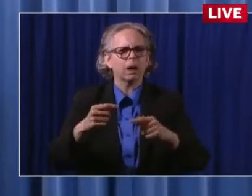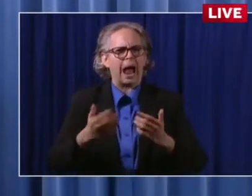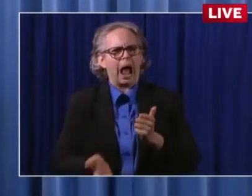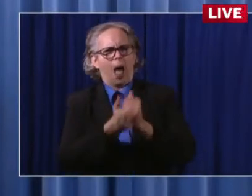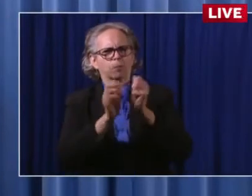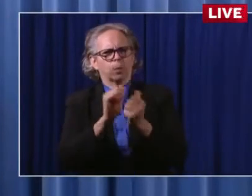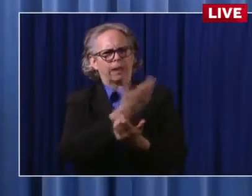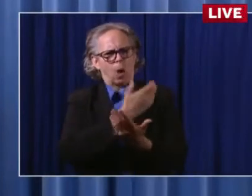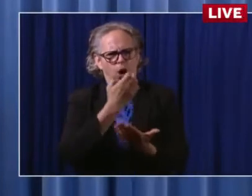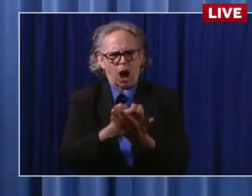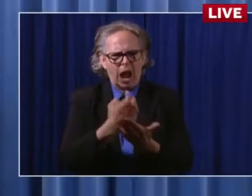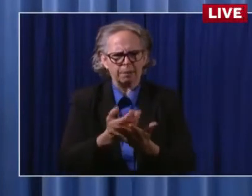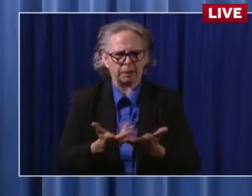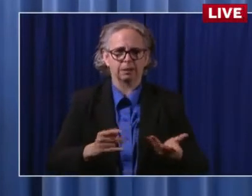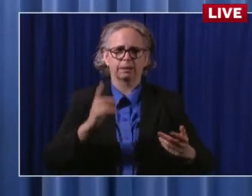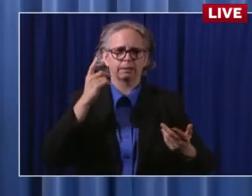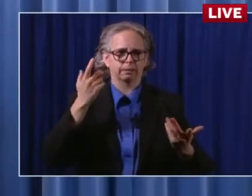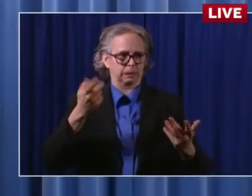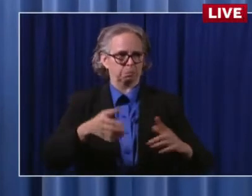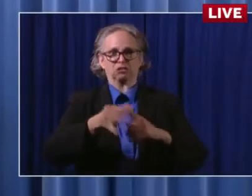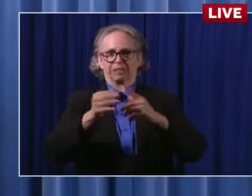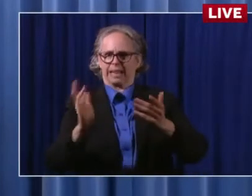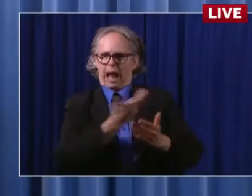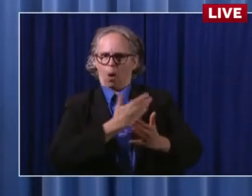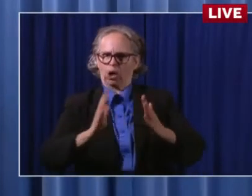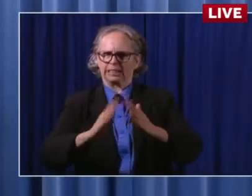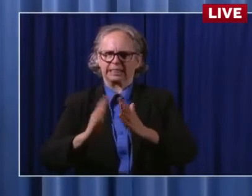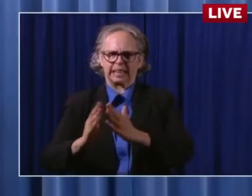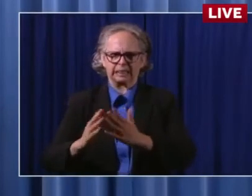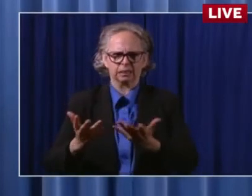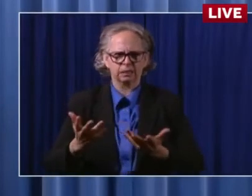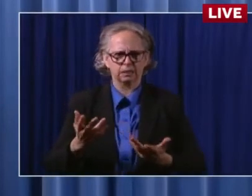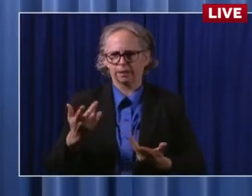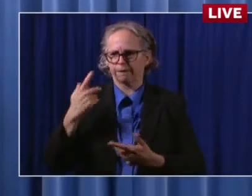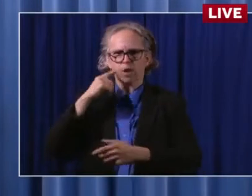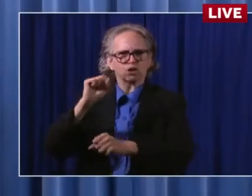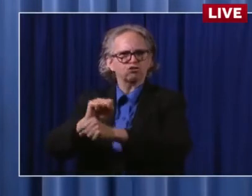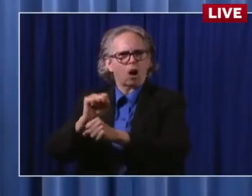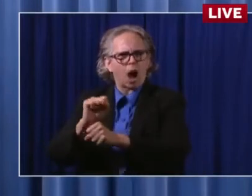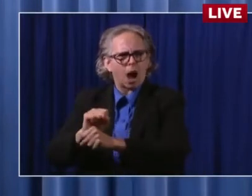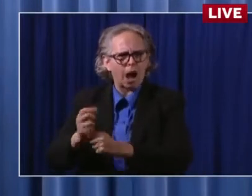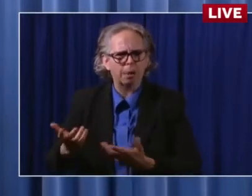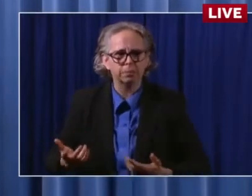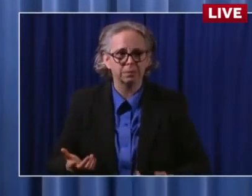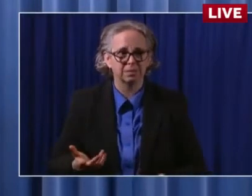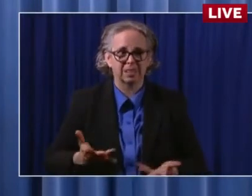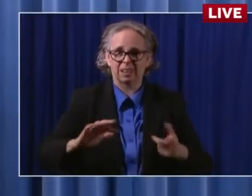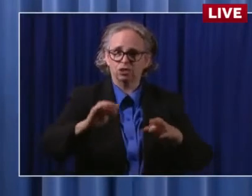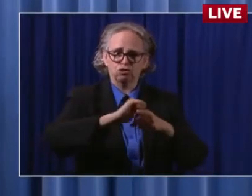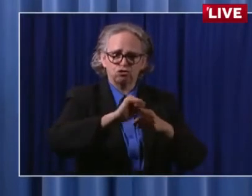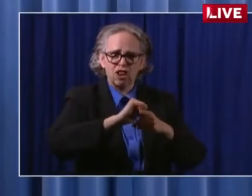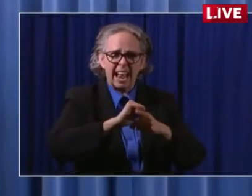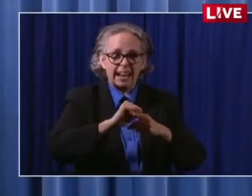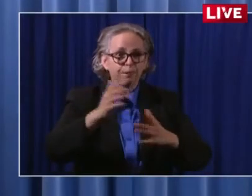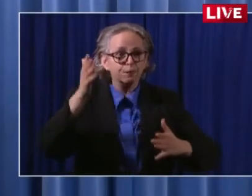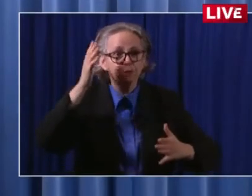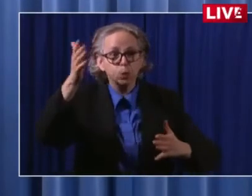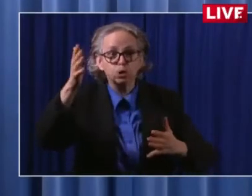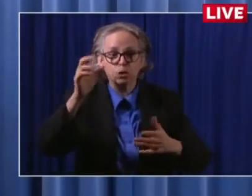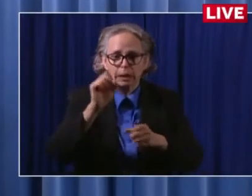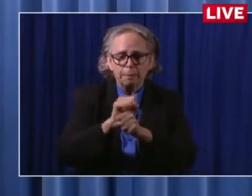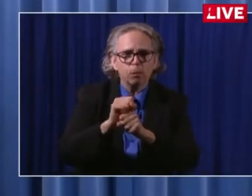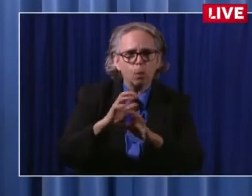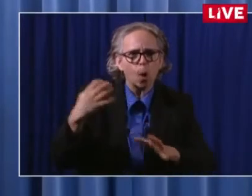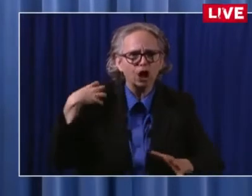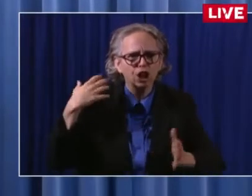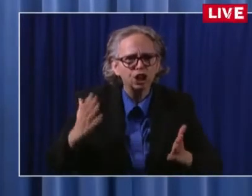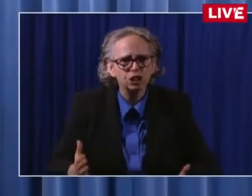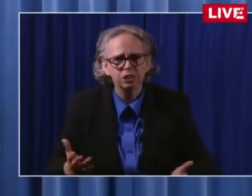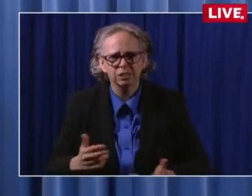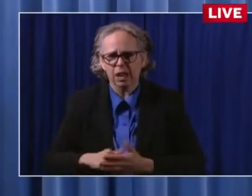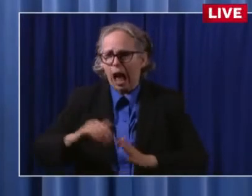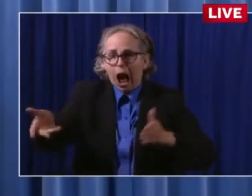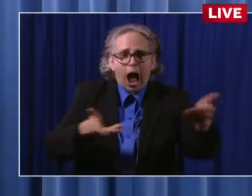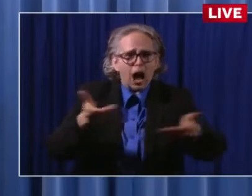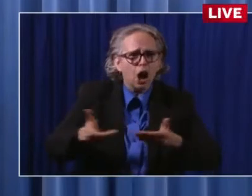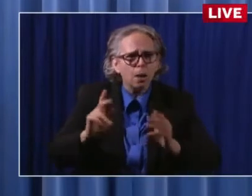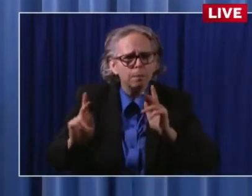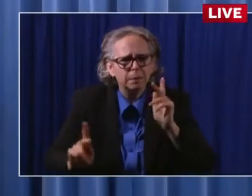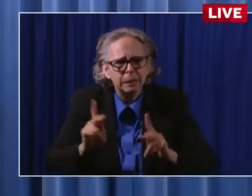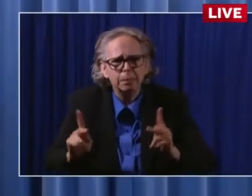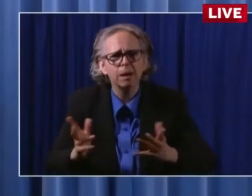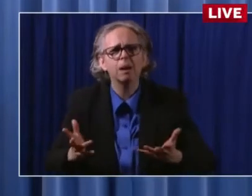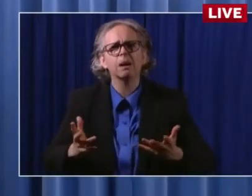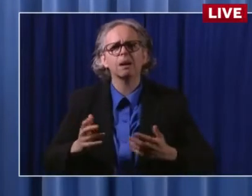THEY DRIVE THE LOCAL ECONOMY, THAT VILLAGE, CITY, BUT THEY ALSO DRIVE OUR ECONOMY IN MANY OTHER WAYS.